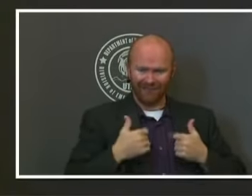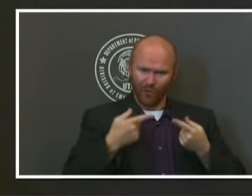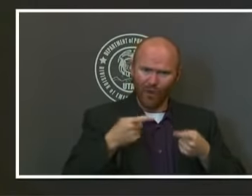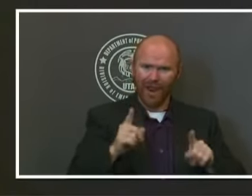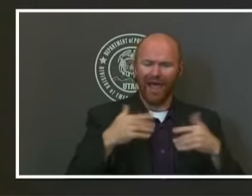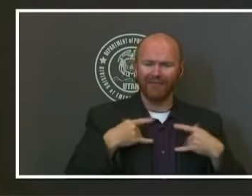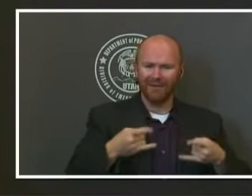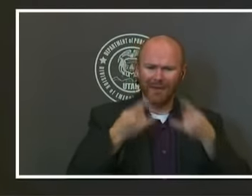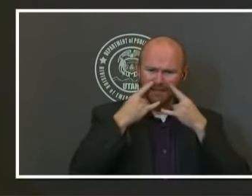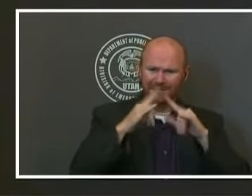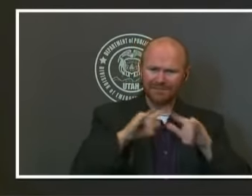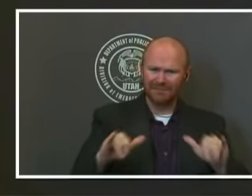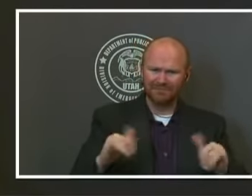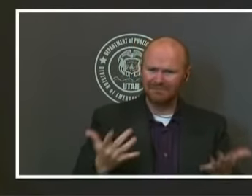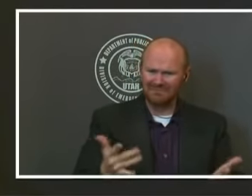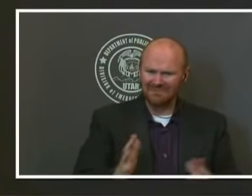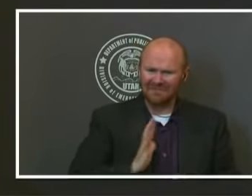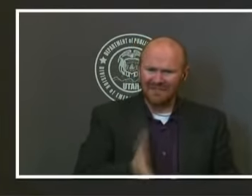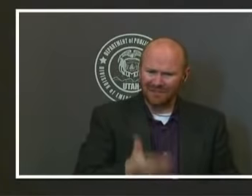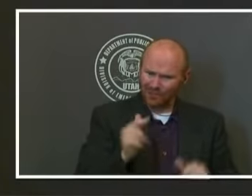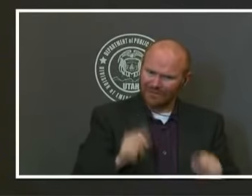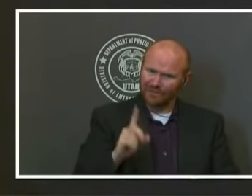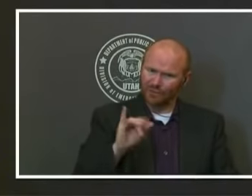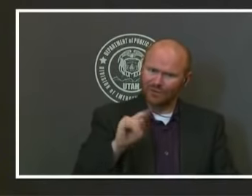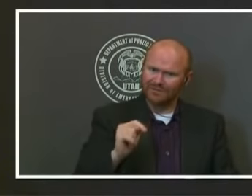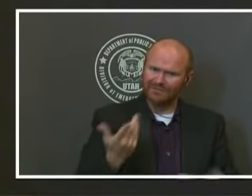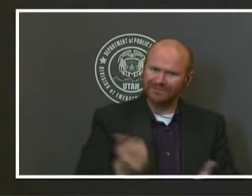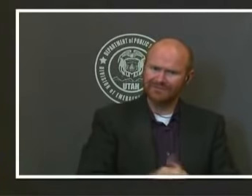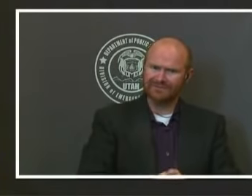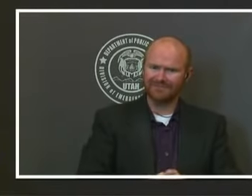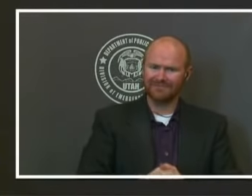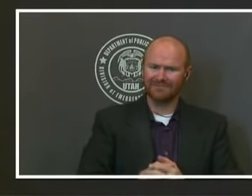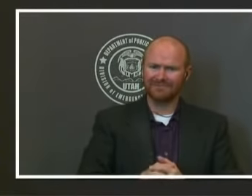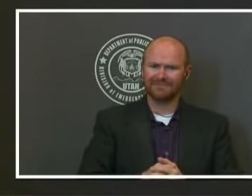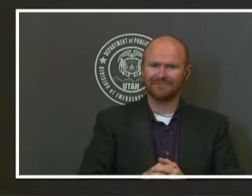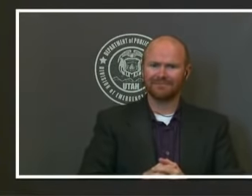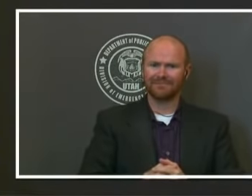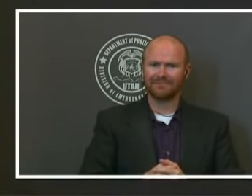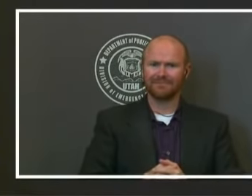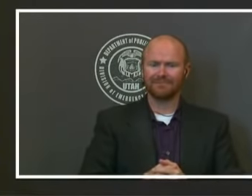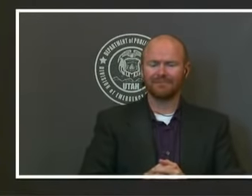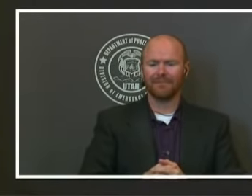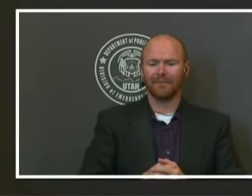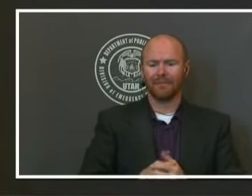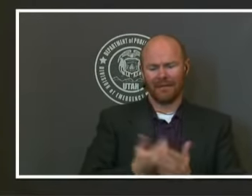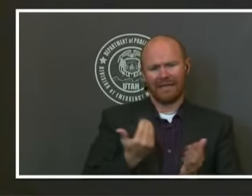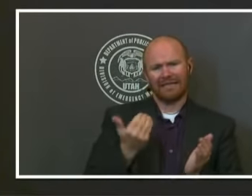and wear a mask at the same time when you cannot physically